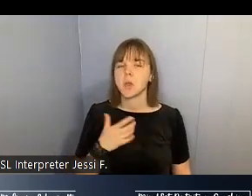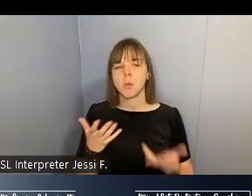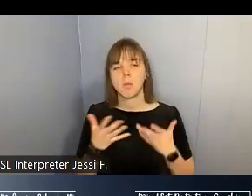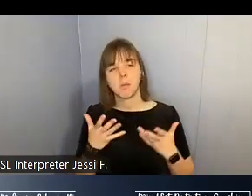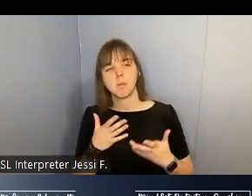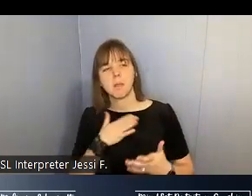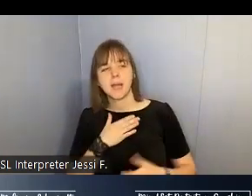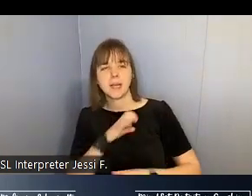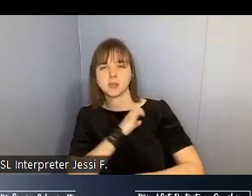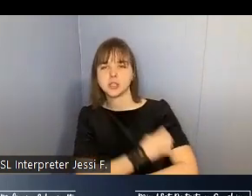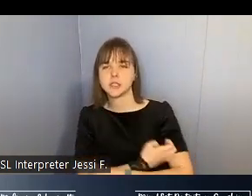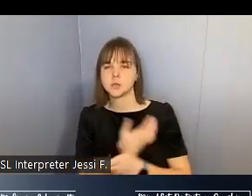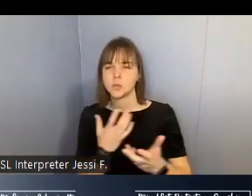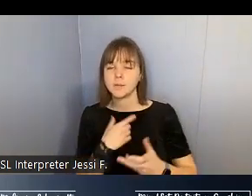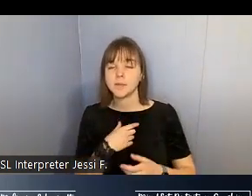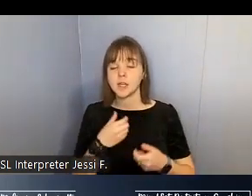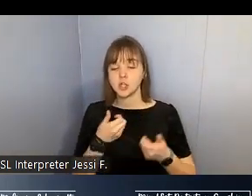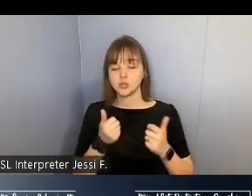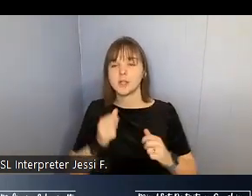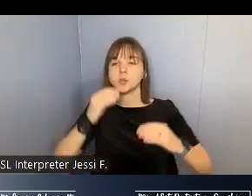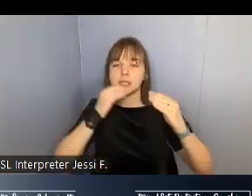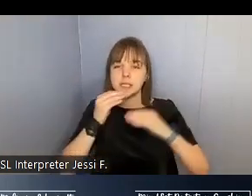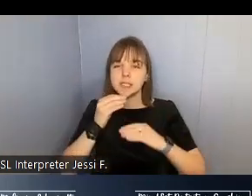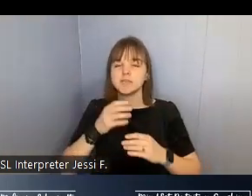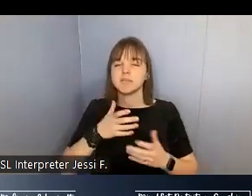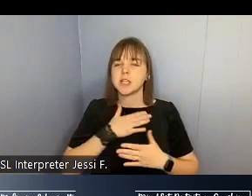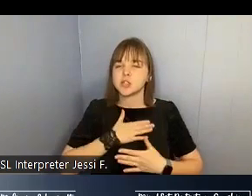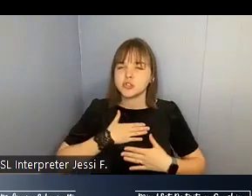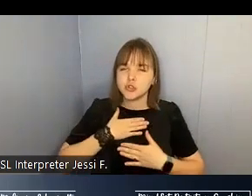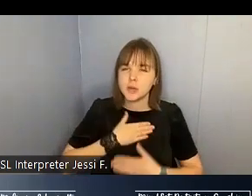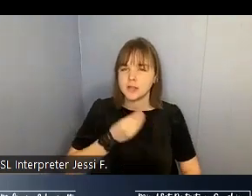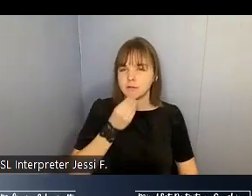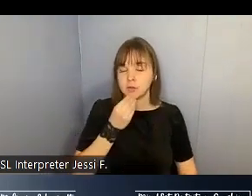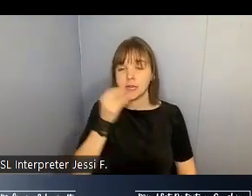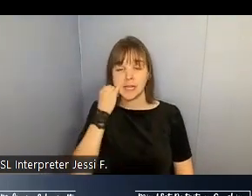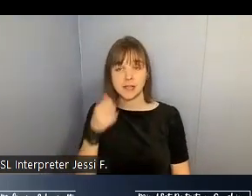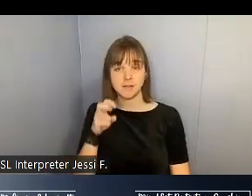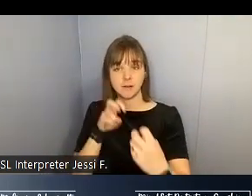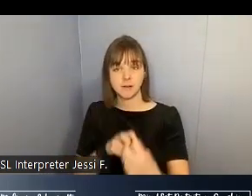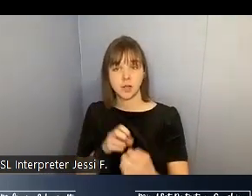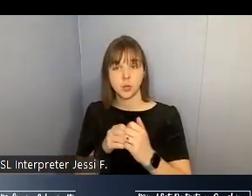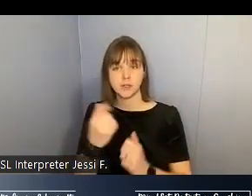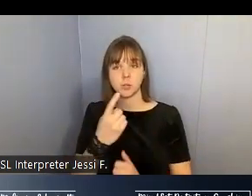Savor your food. If you're eating with someone, enjoy the conversation, and enjoy the company. I talked about sipping water between bites,